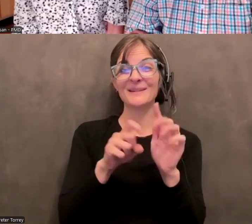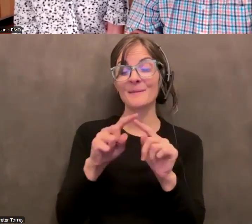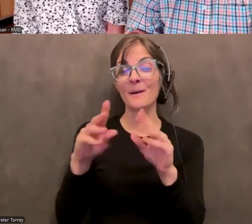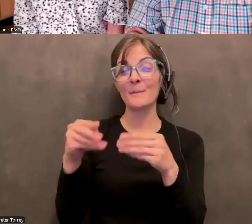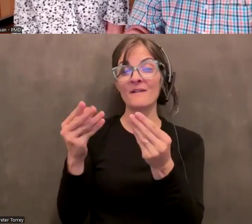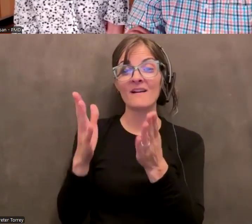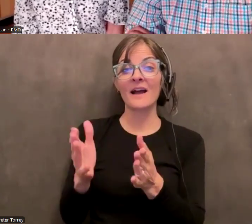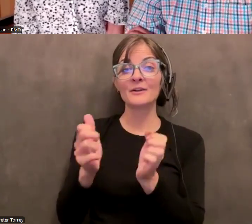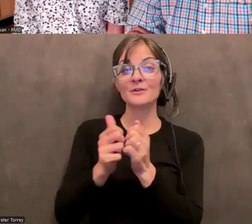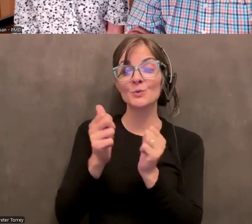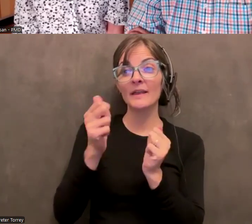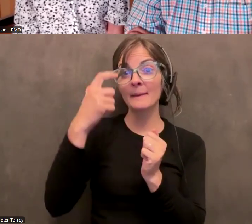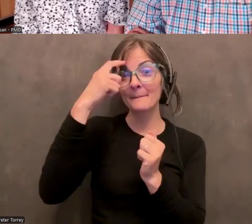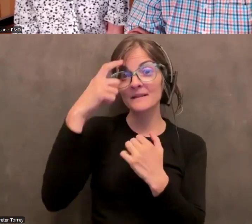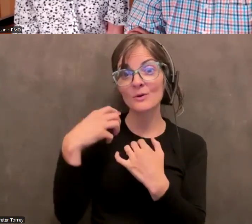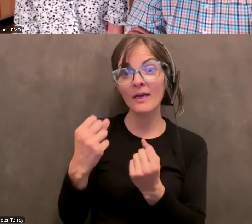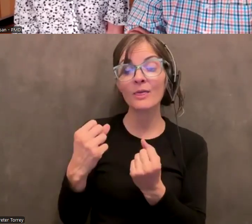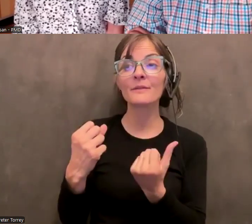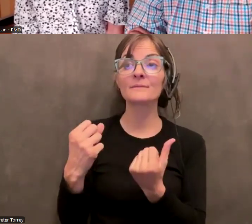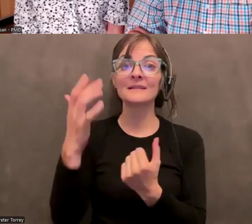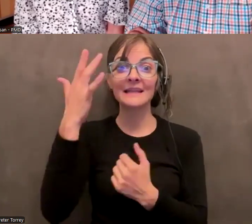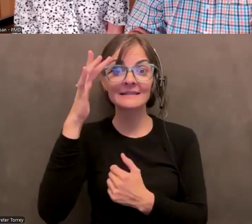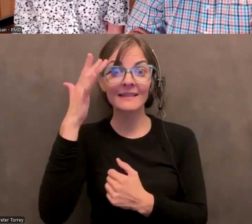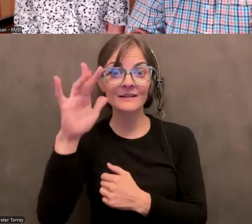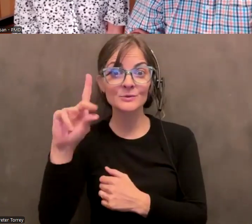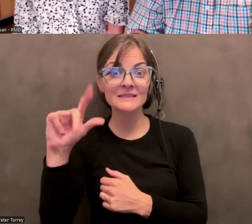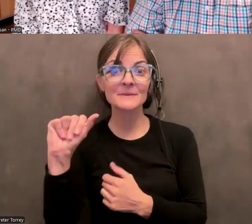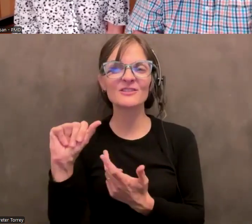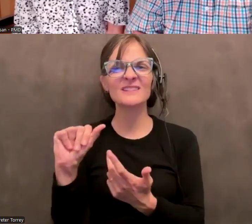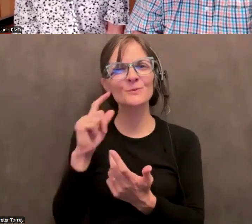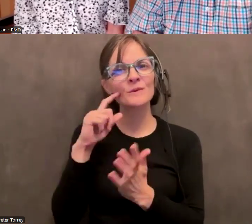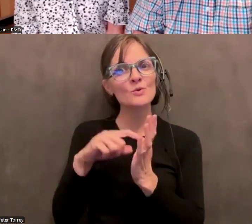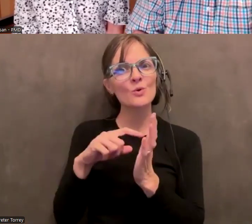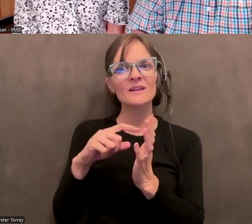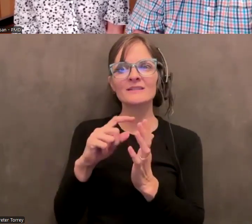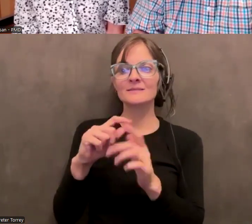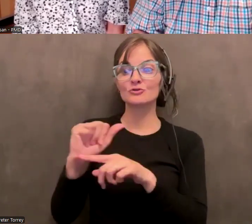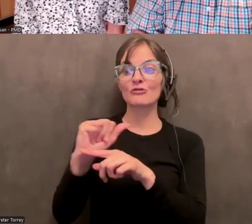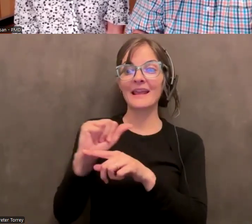There's not a lot of training out there. So we're looking at, you know, with our partnership with the University of Wisconsin Green Bay